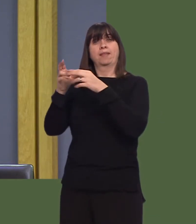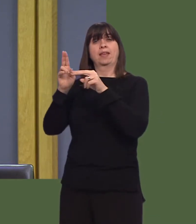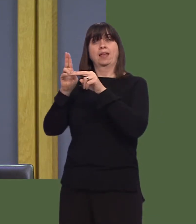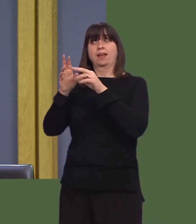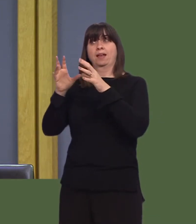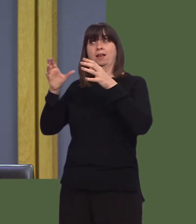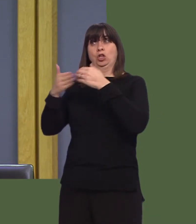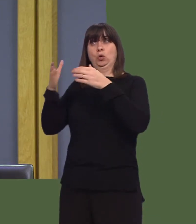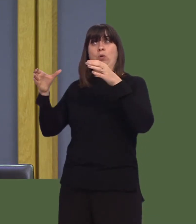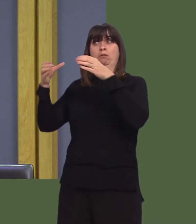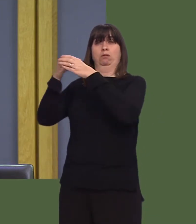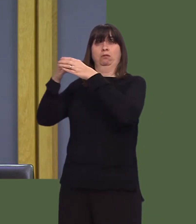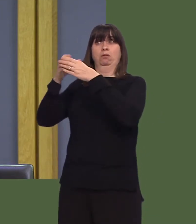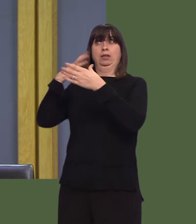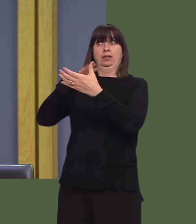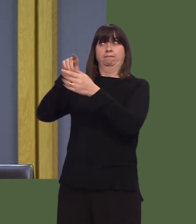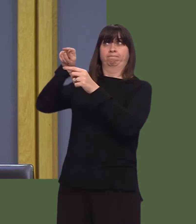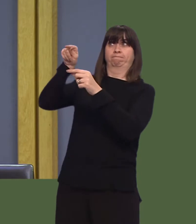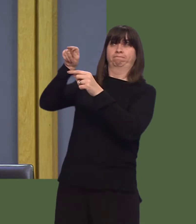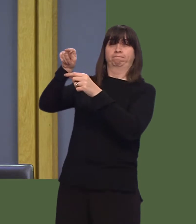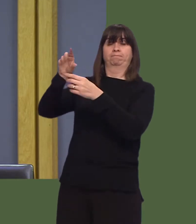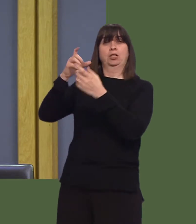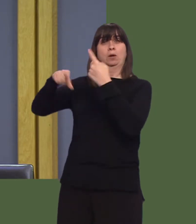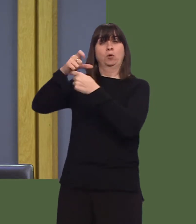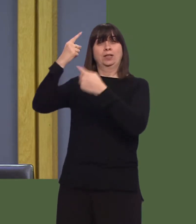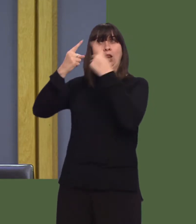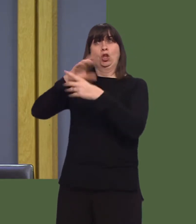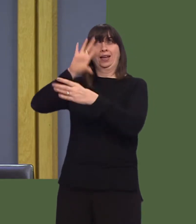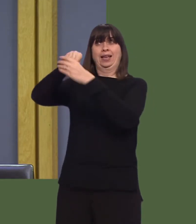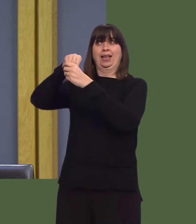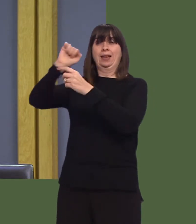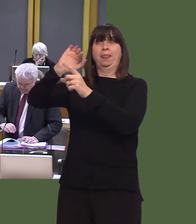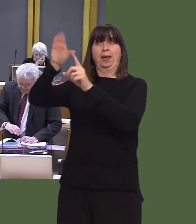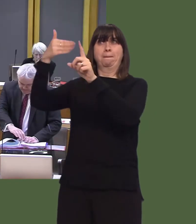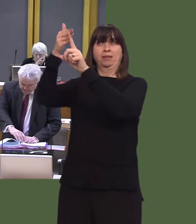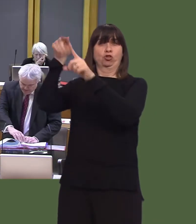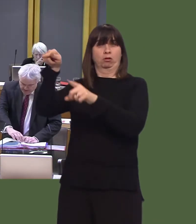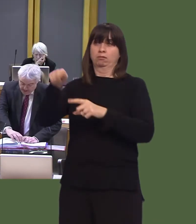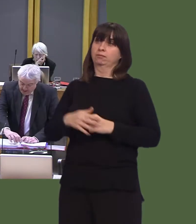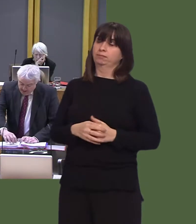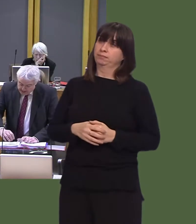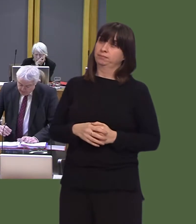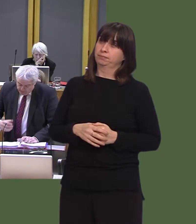and higher education also puts community learning at the heart of their mission too? Carwyn Jones AM: Yes.